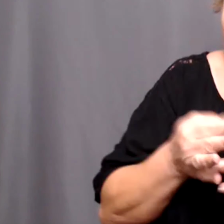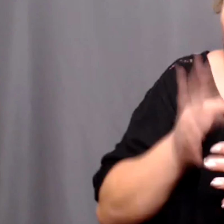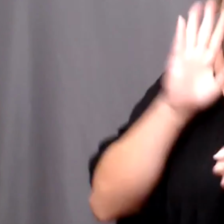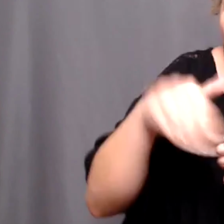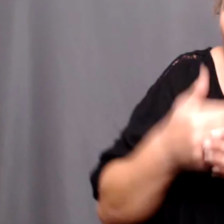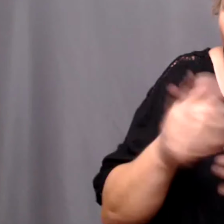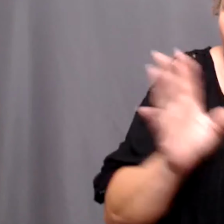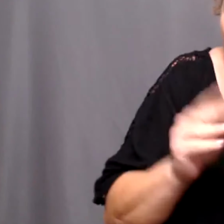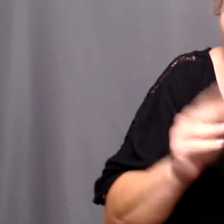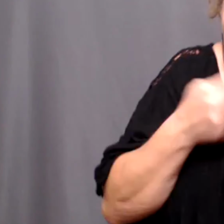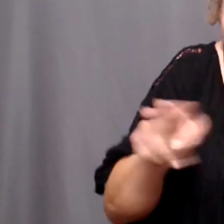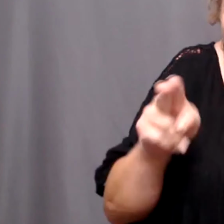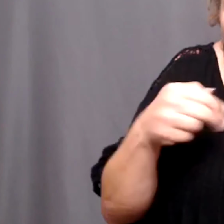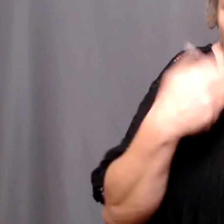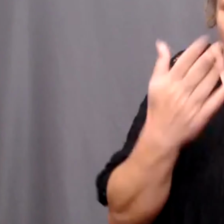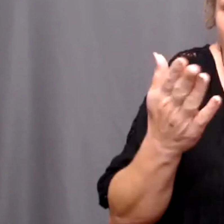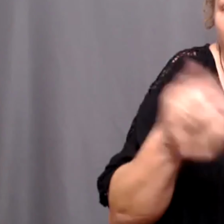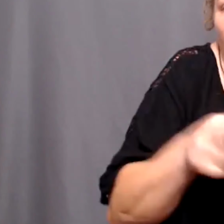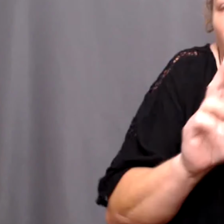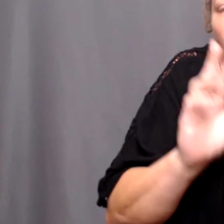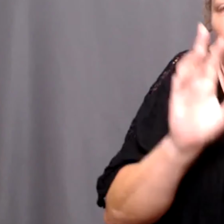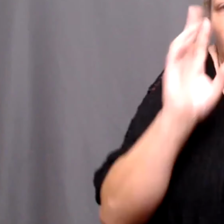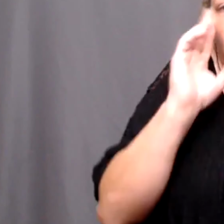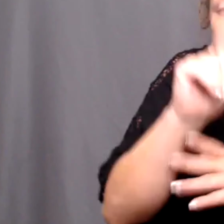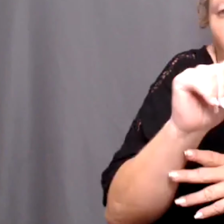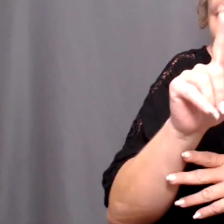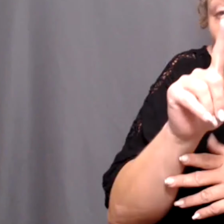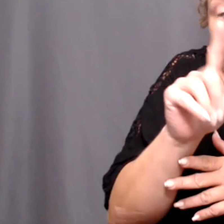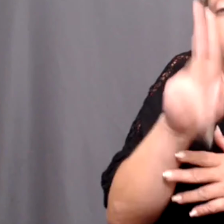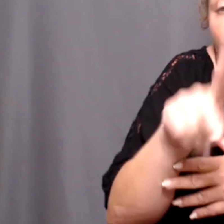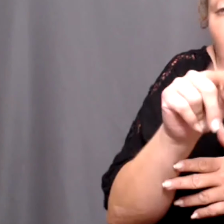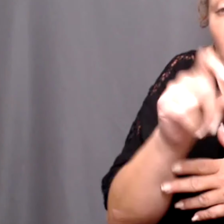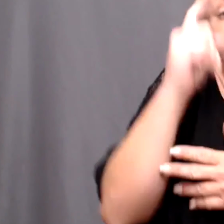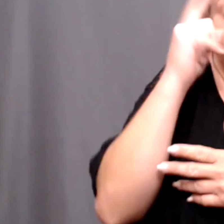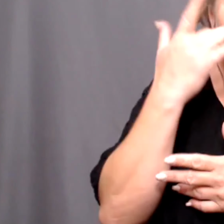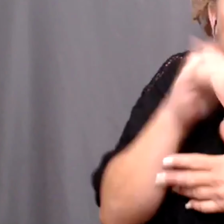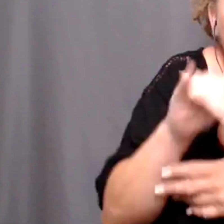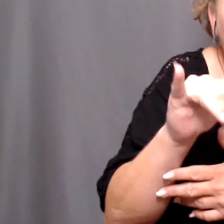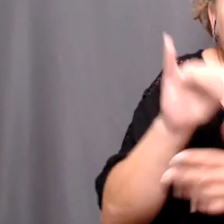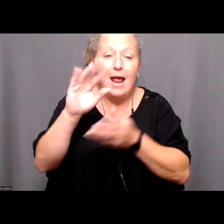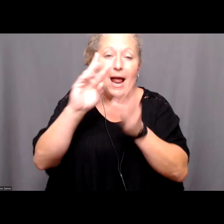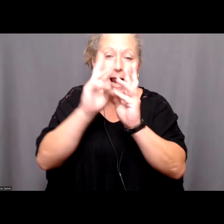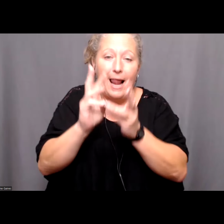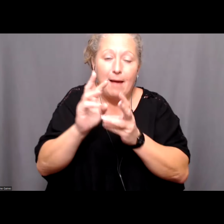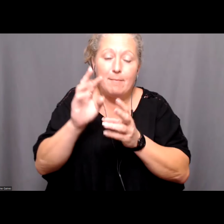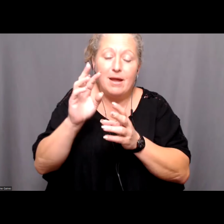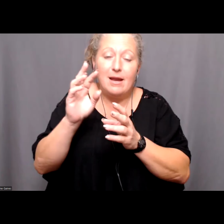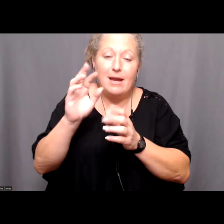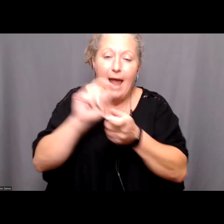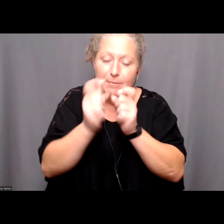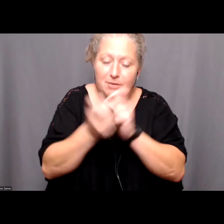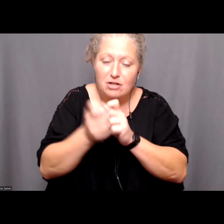I'm going to really quickly provide an overview of the 2021 update to the California climate adaptation strategy and the release of the 2022